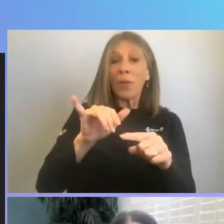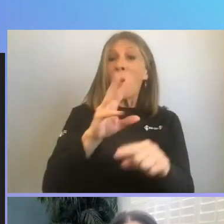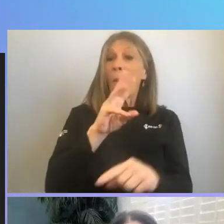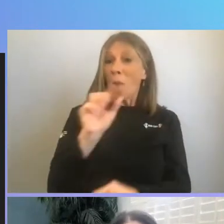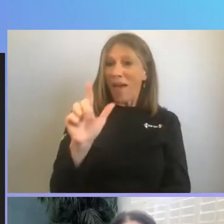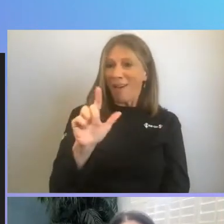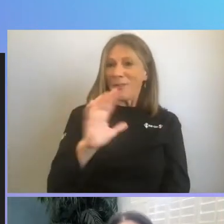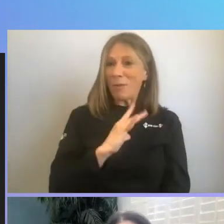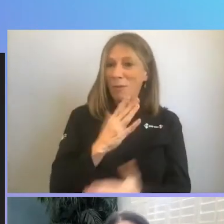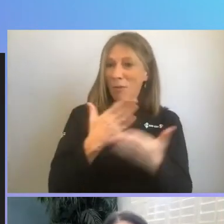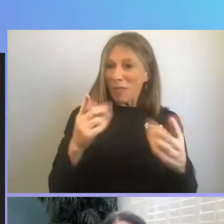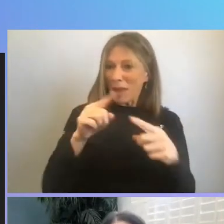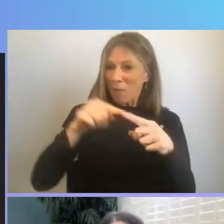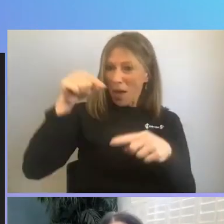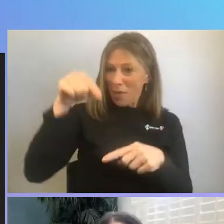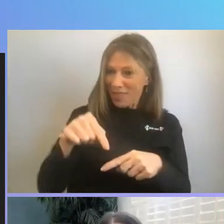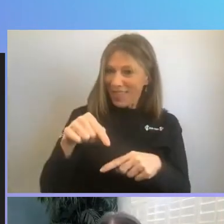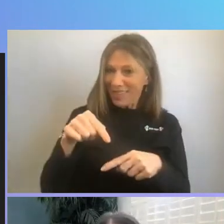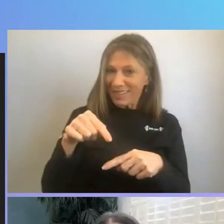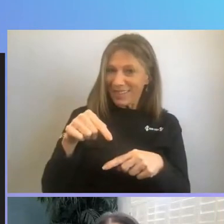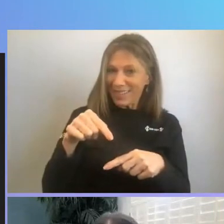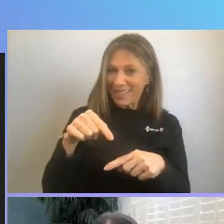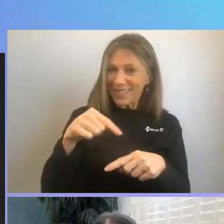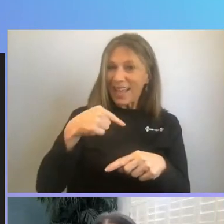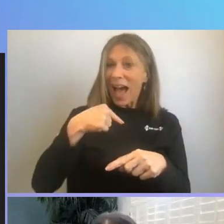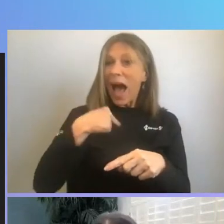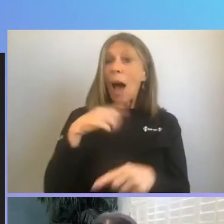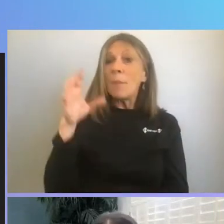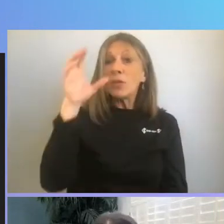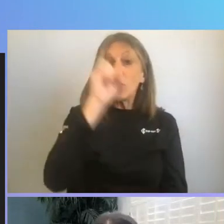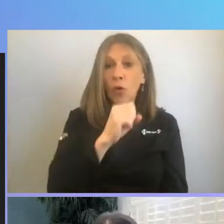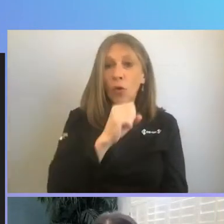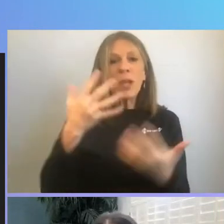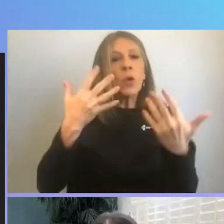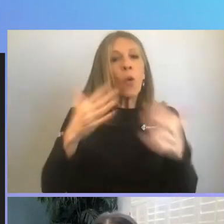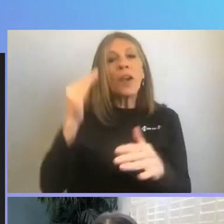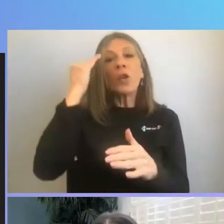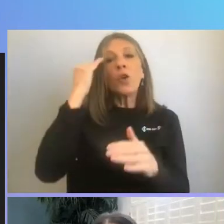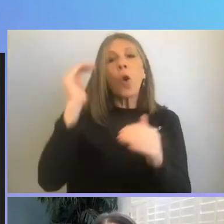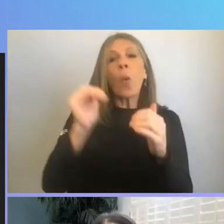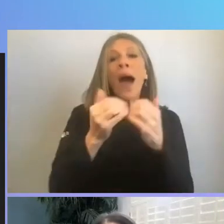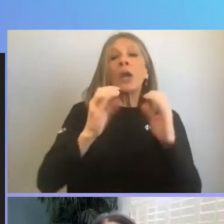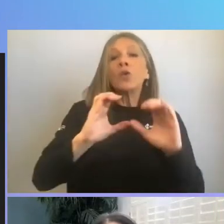this, y'all, is I'm assuming you know how to do it. Security